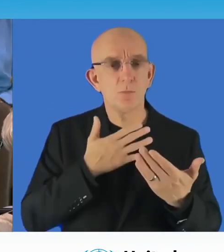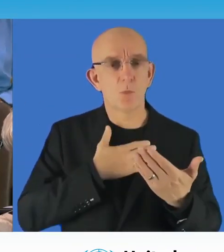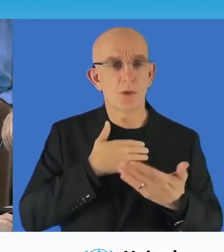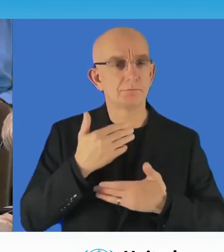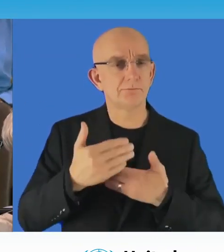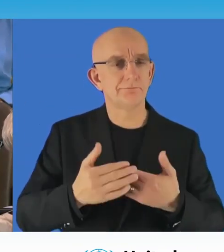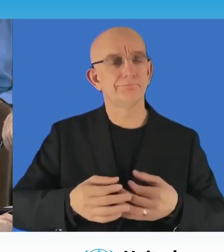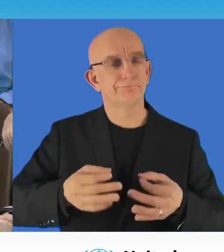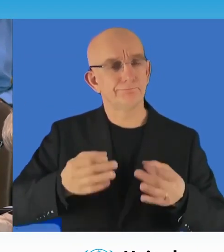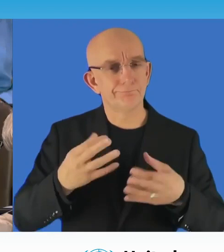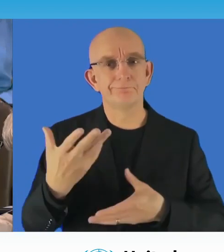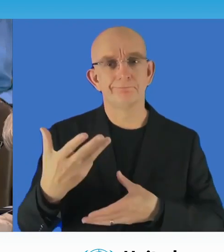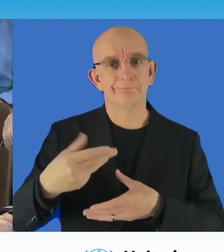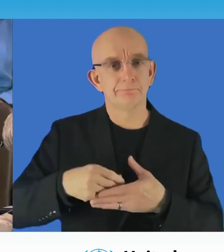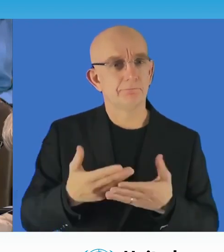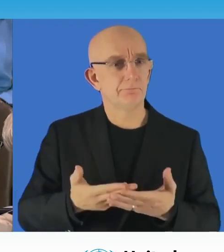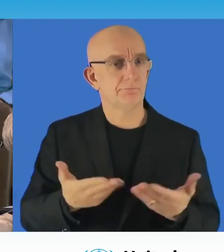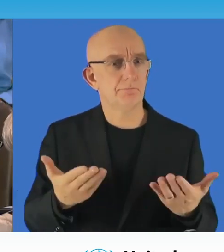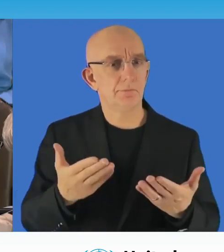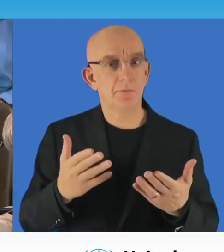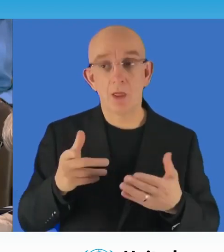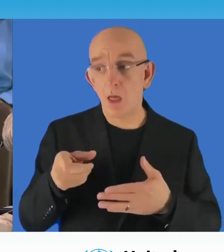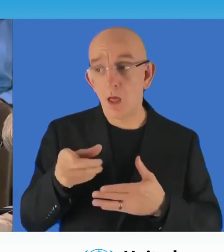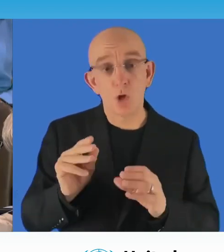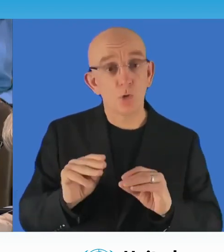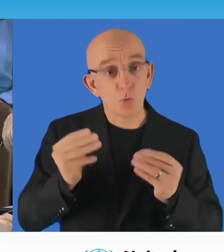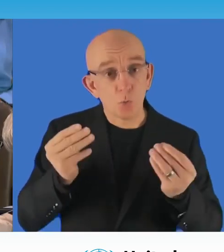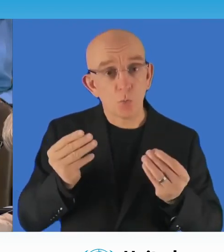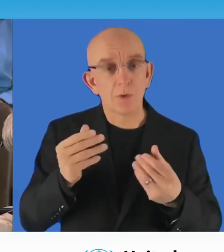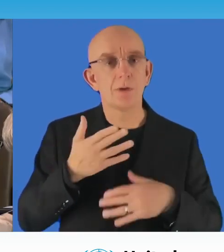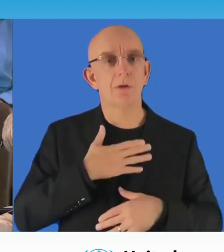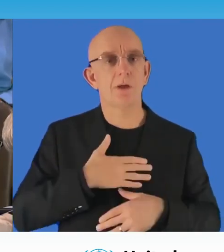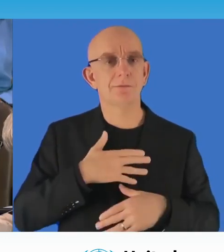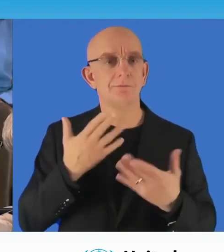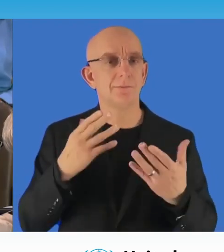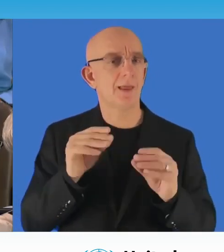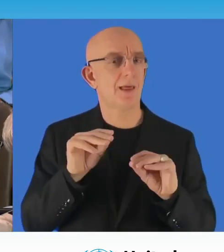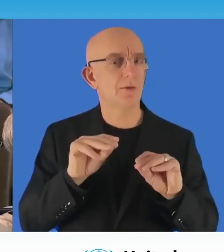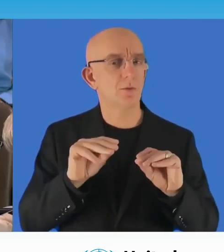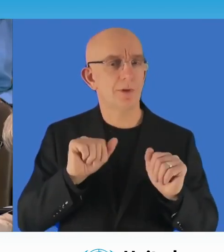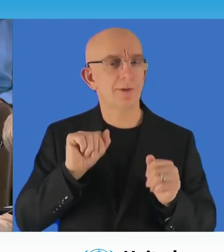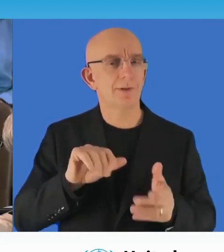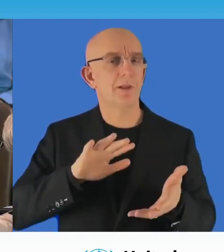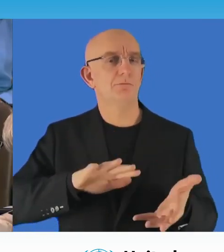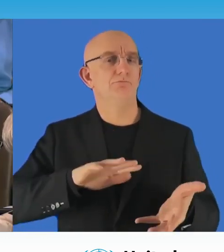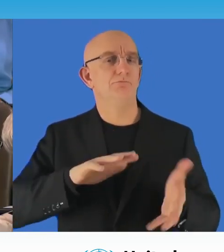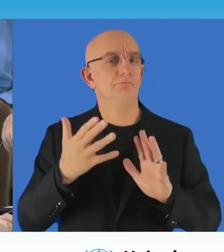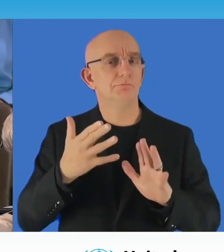accordance with the convention of the rights of people with disabilities Education and Training